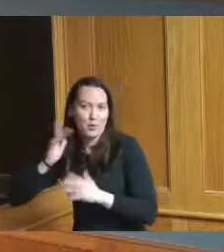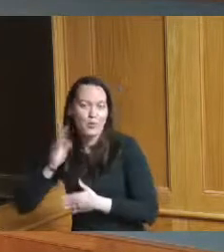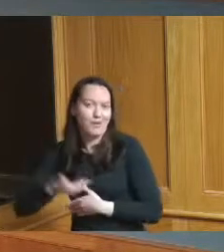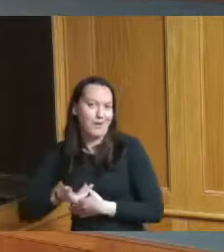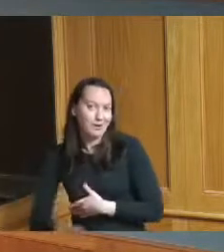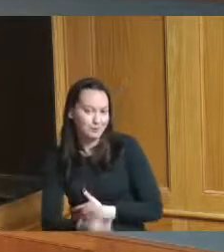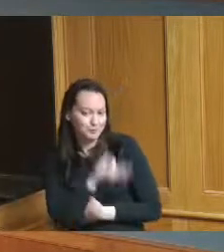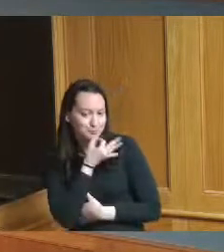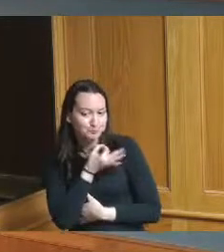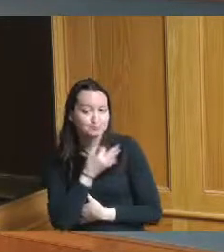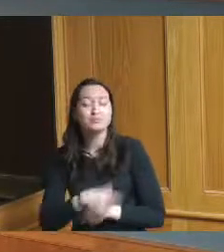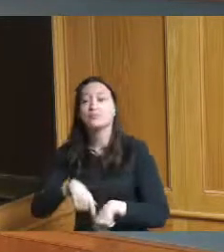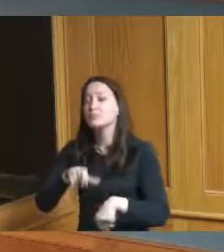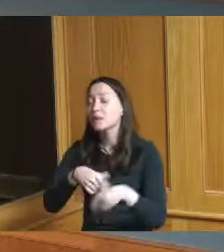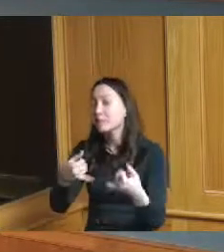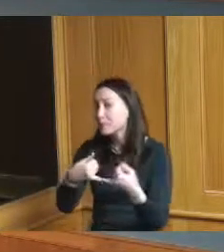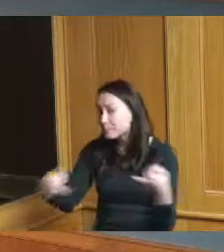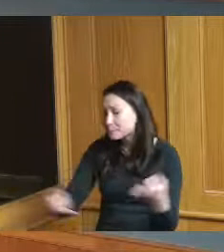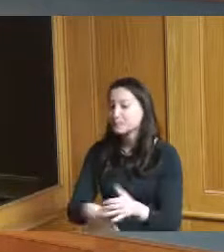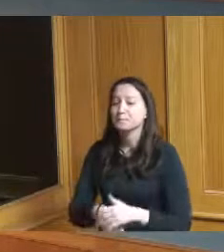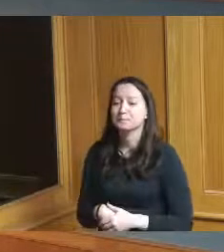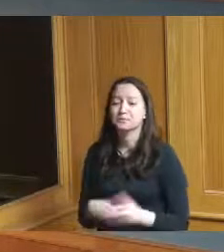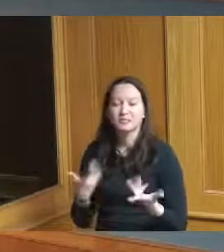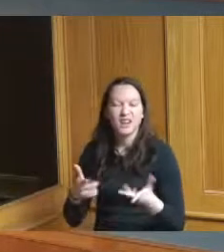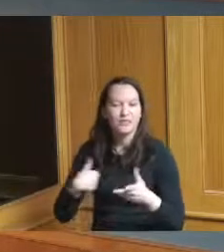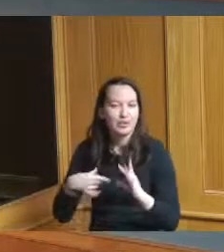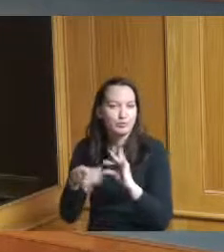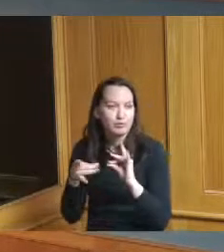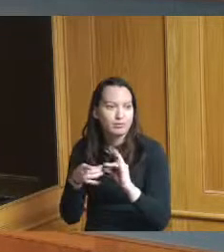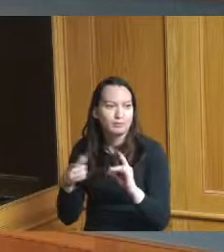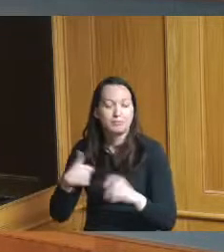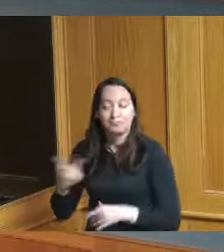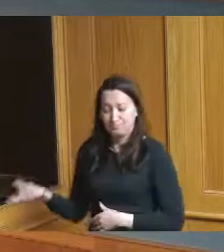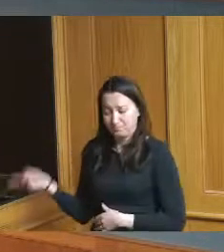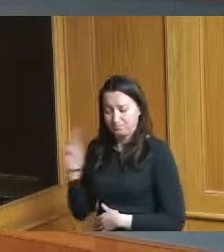and then to the timeline I mentioned that we came before you for the first part of this in